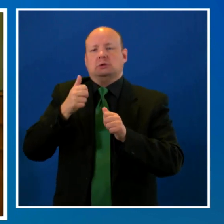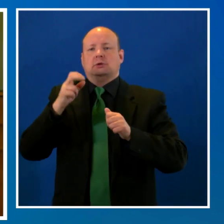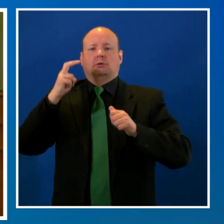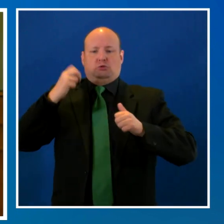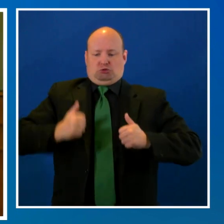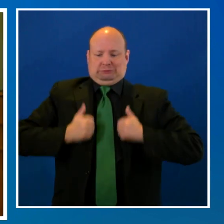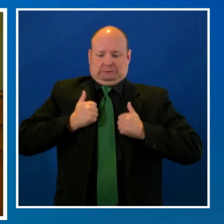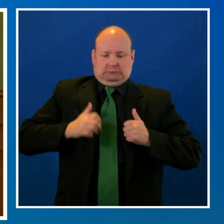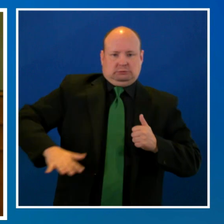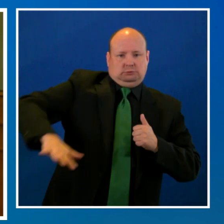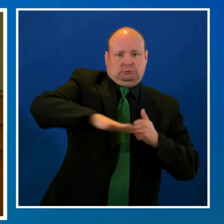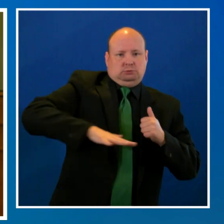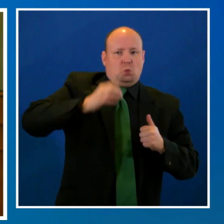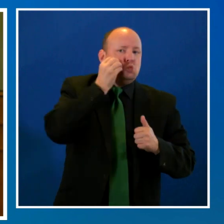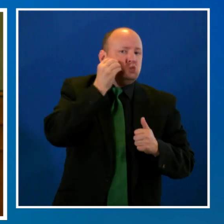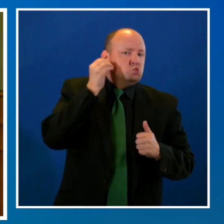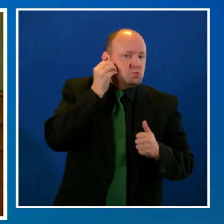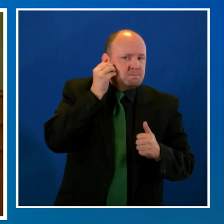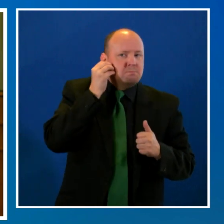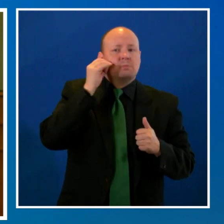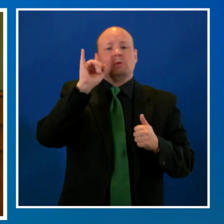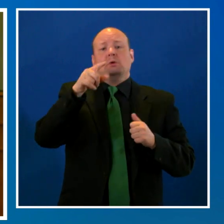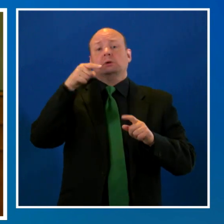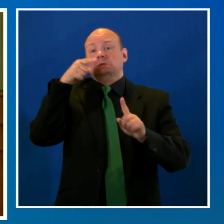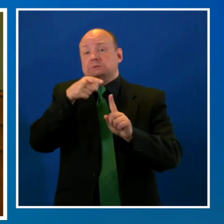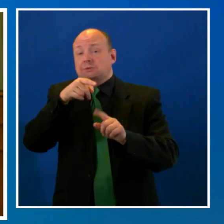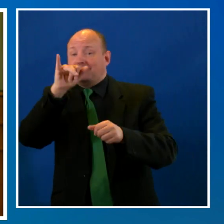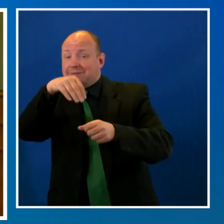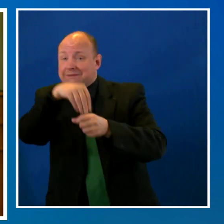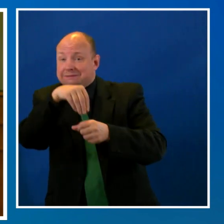I want to point out that the indoor mask mandate that's being